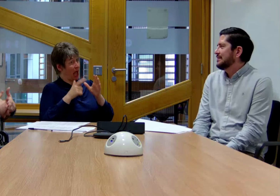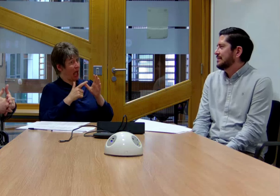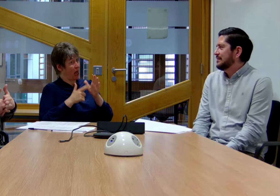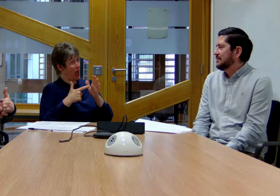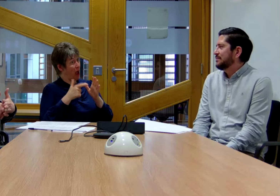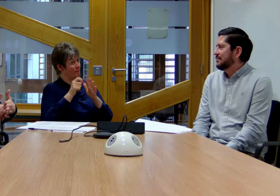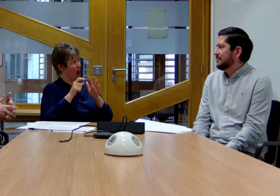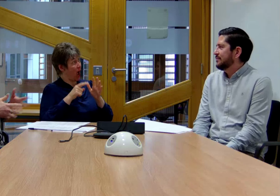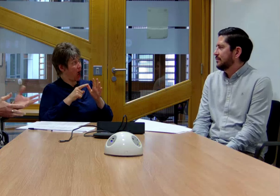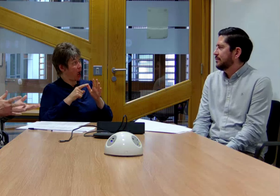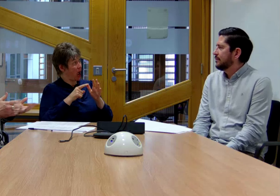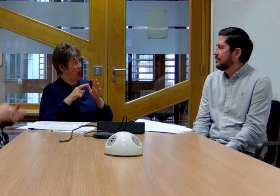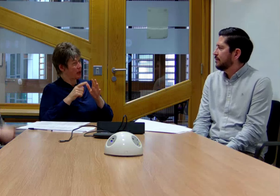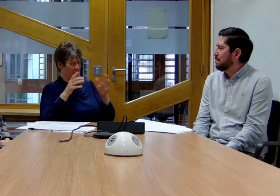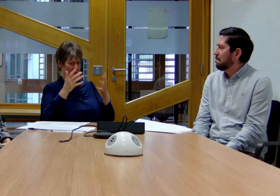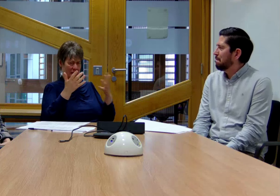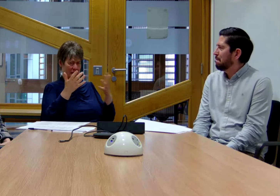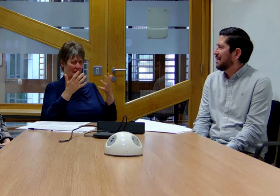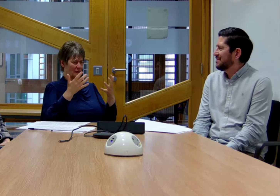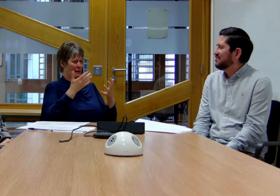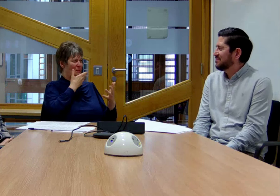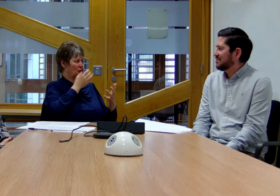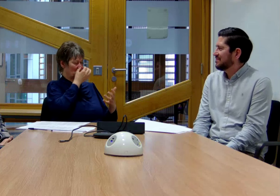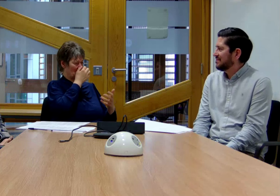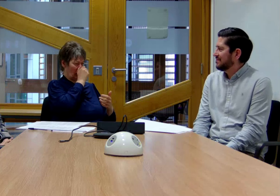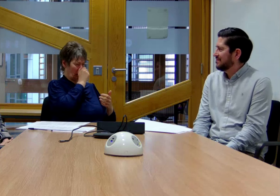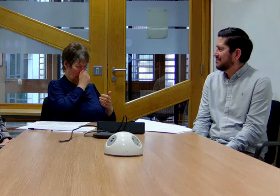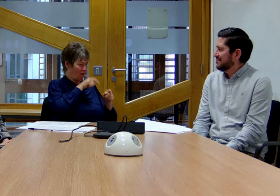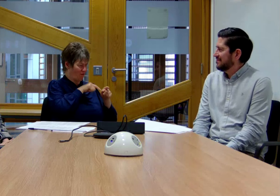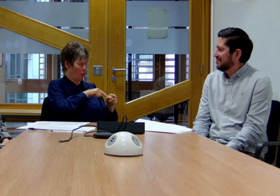its pronounced al-a-pa but people say I think alba , because that's the way it looks